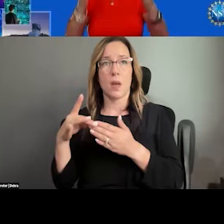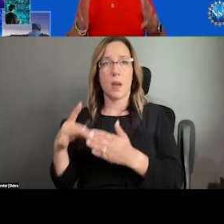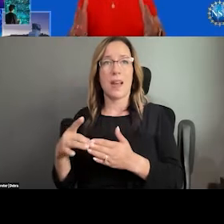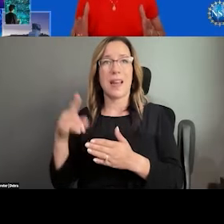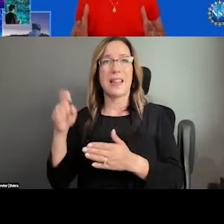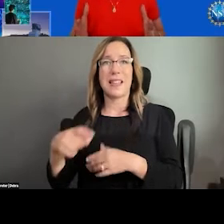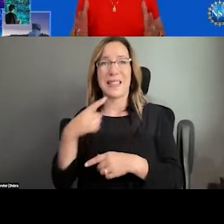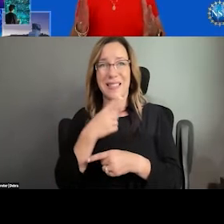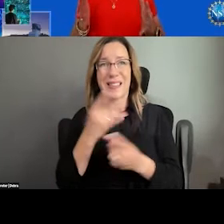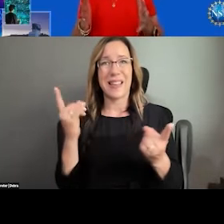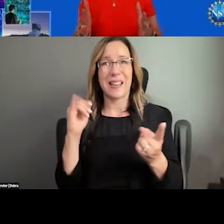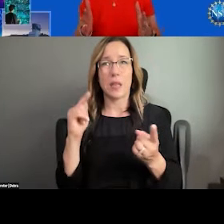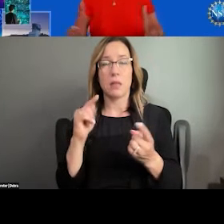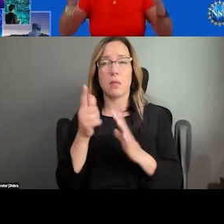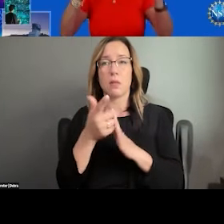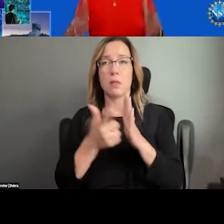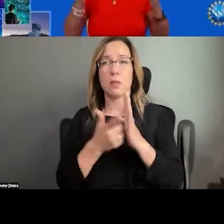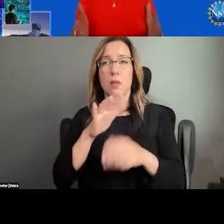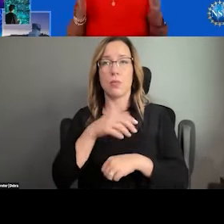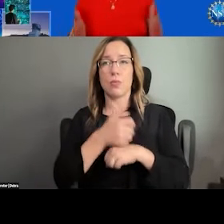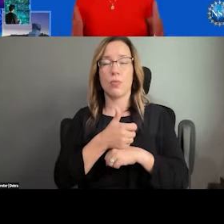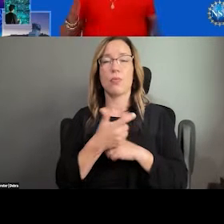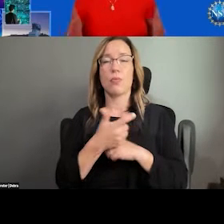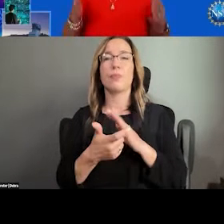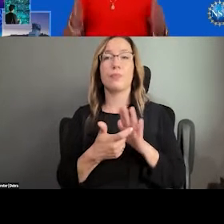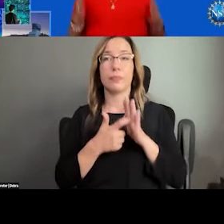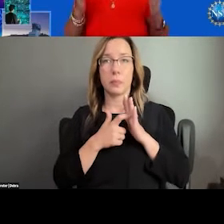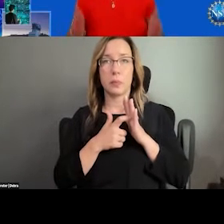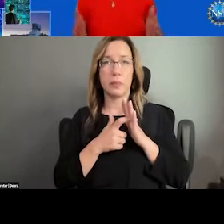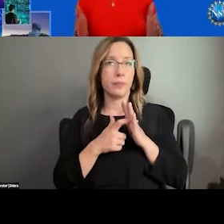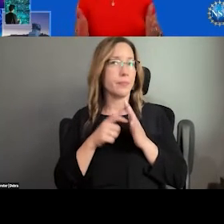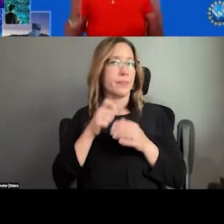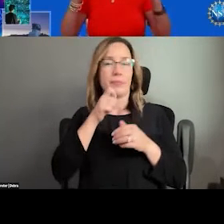it's a statutory requirement. It is not in place now,